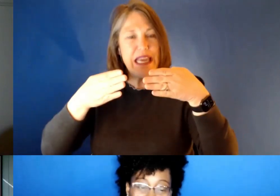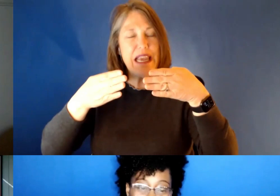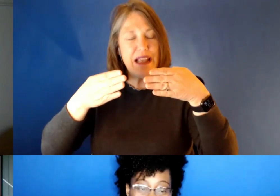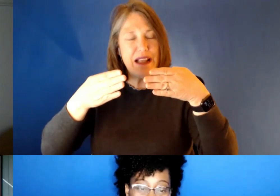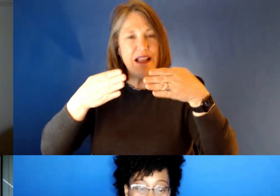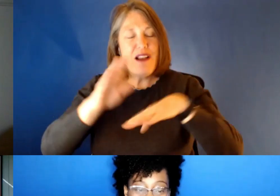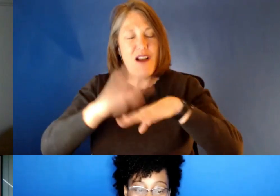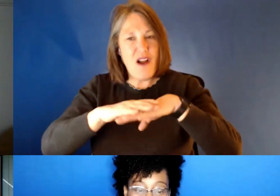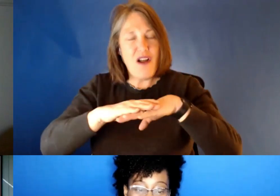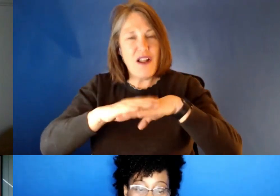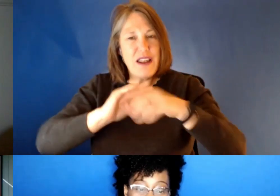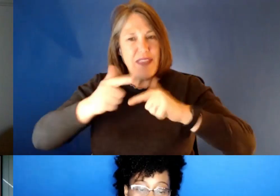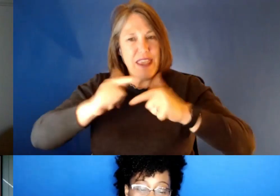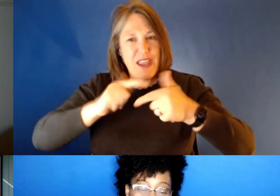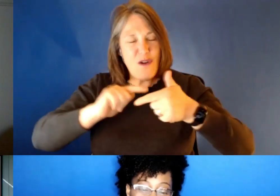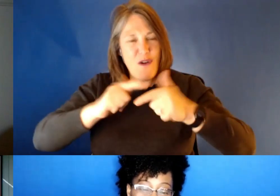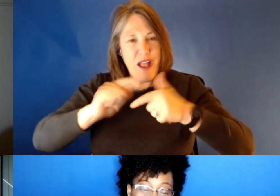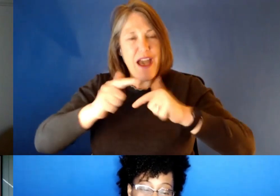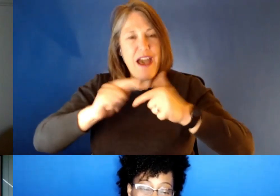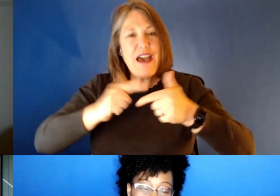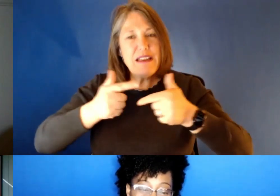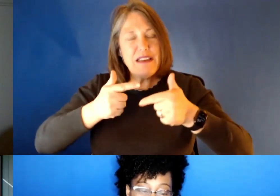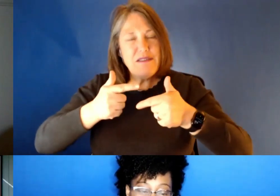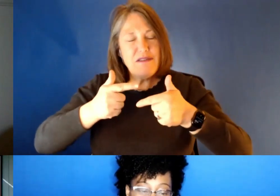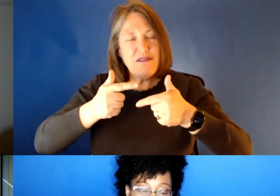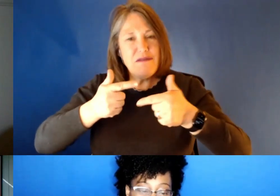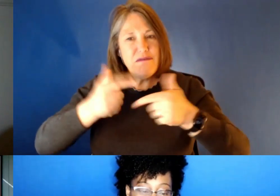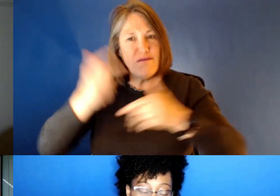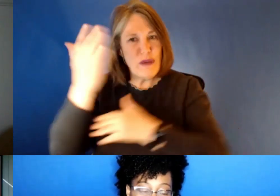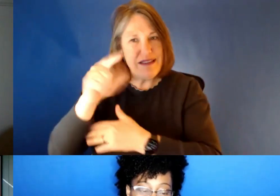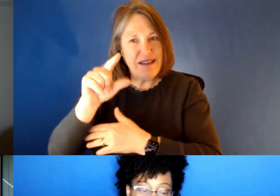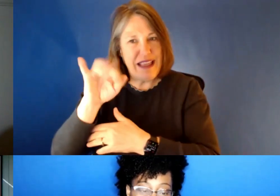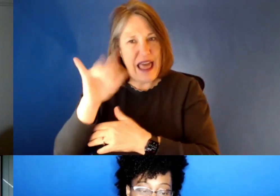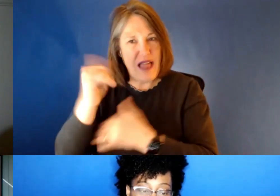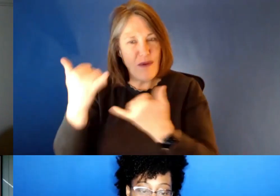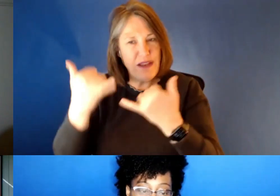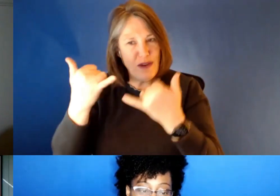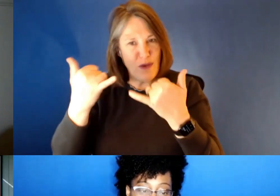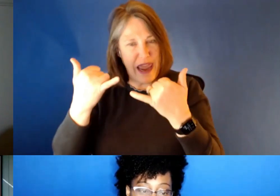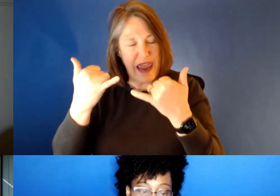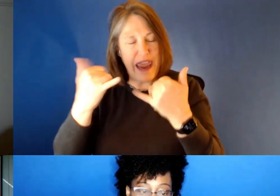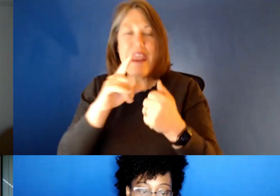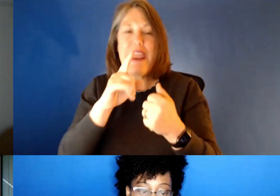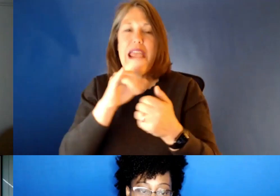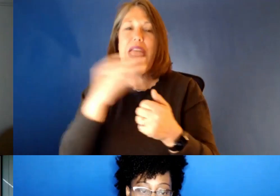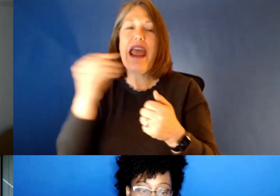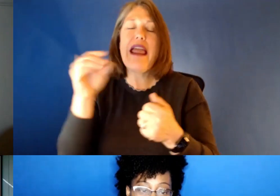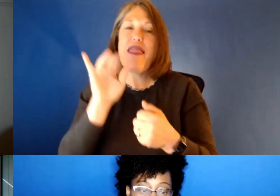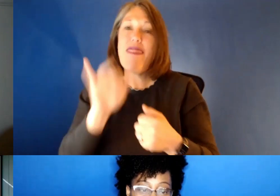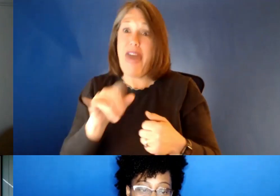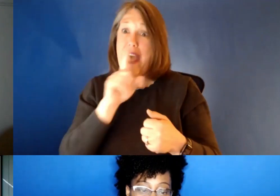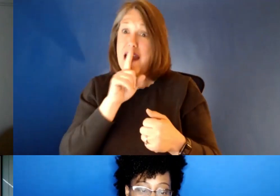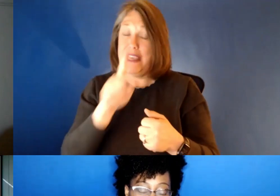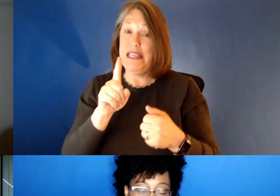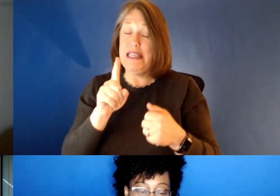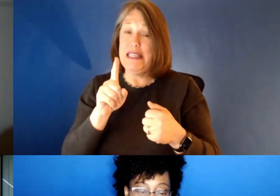interactive presentation gallery today. That is a mode of presentation